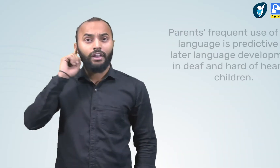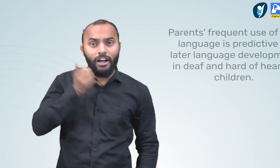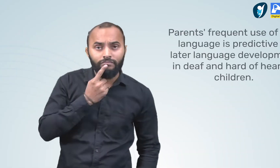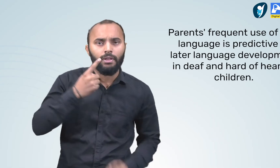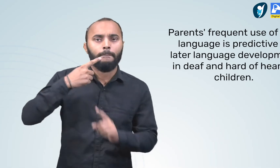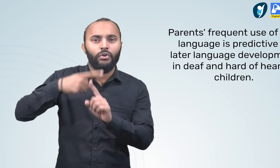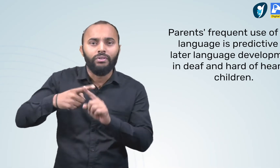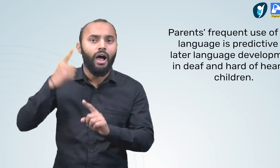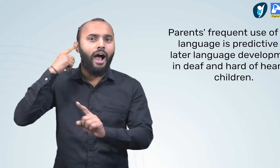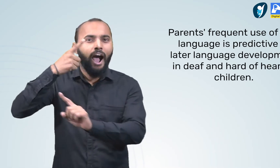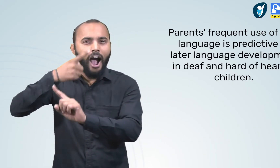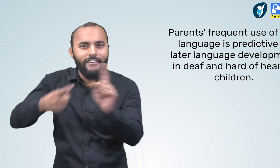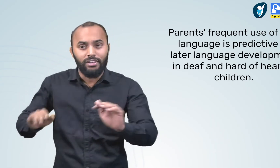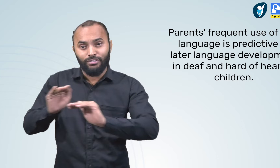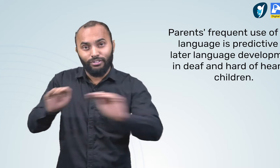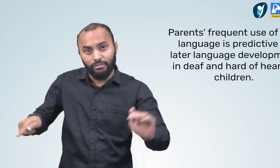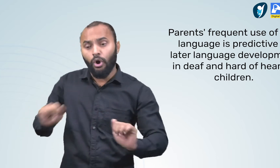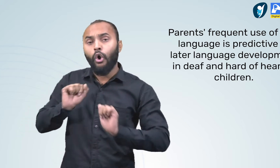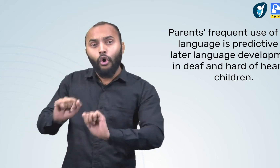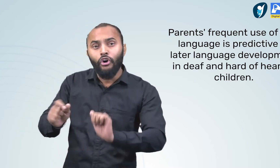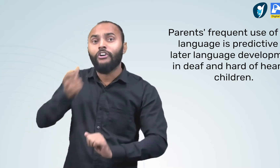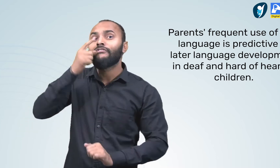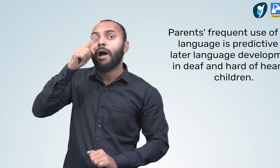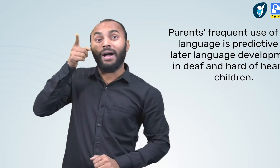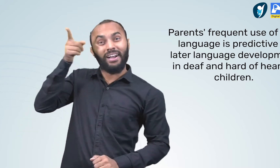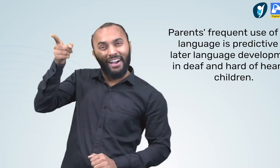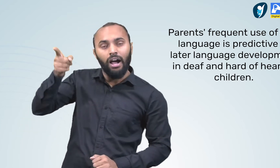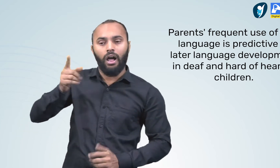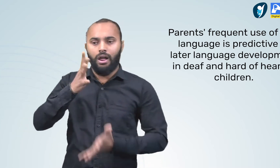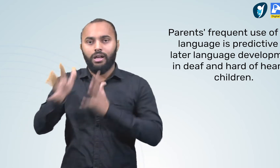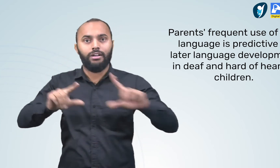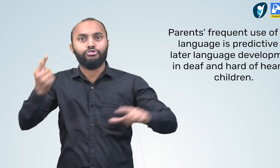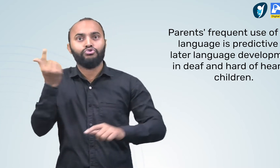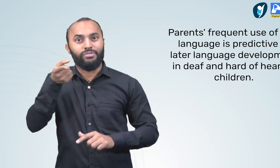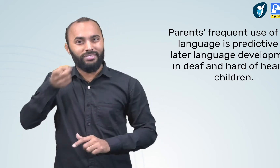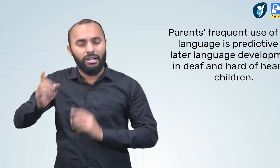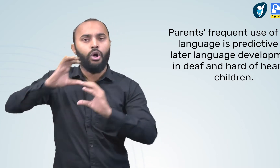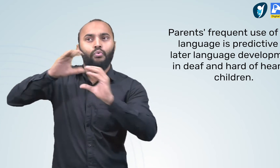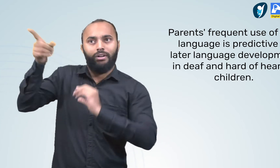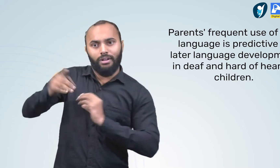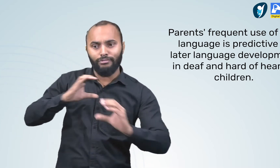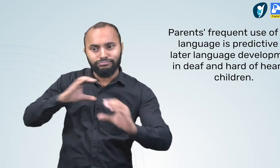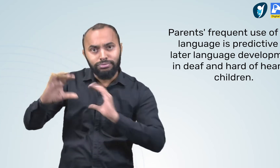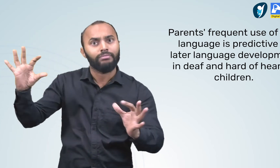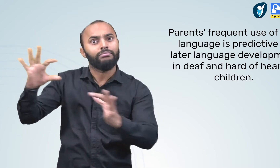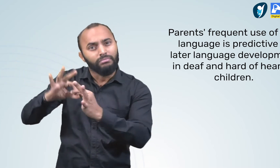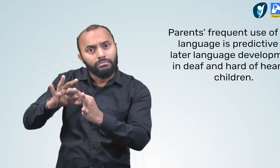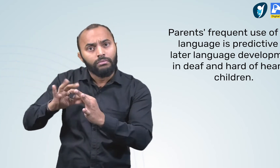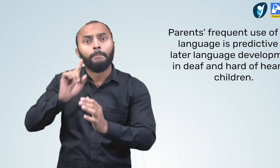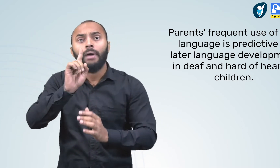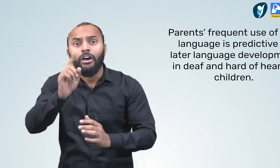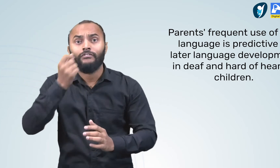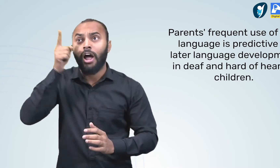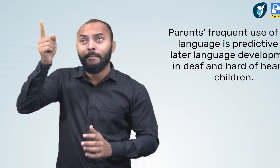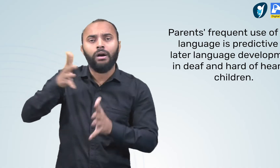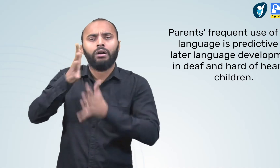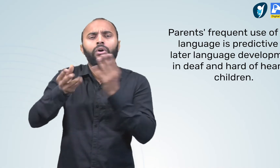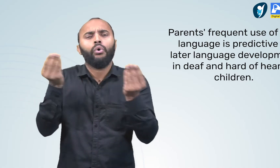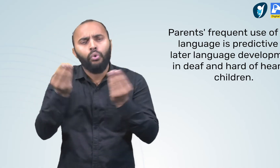Using sign language by Parents of deaf and hard-of-hearing children to communicate or connect,